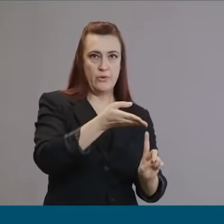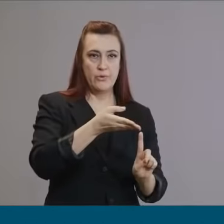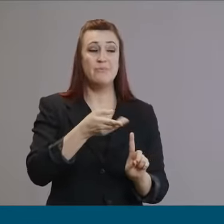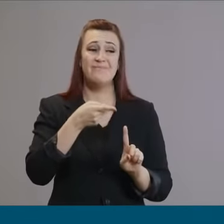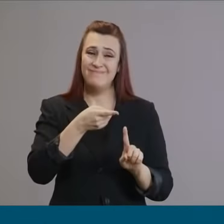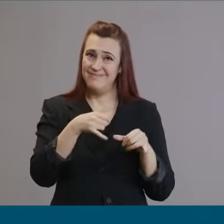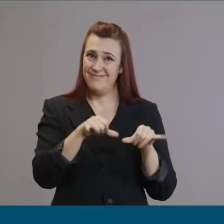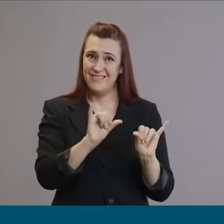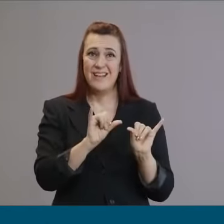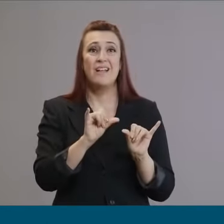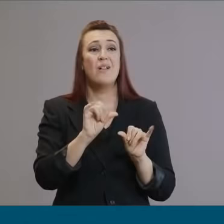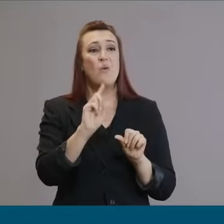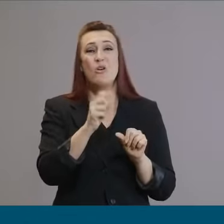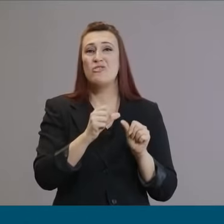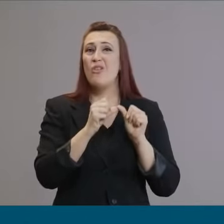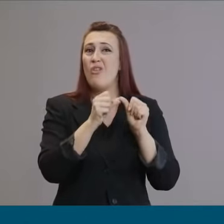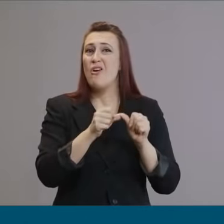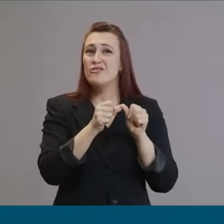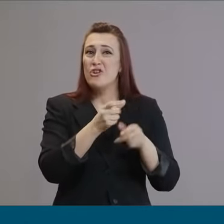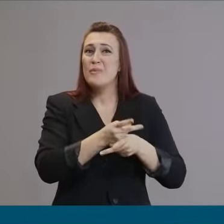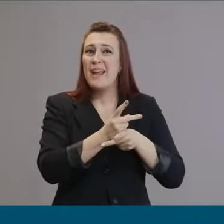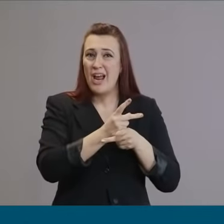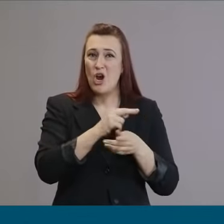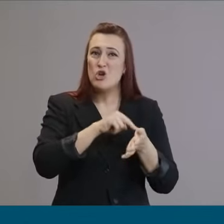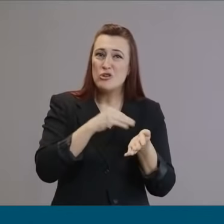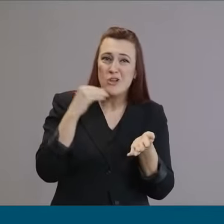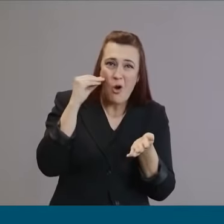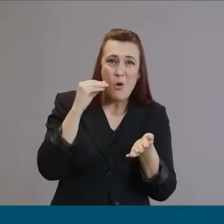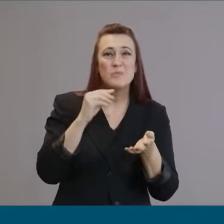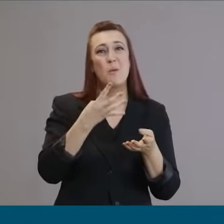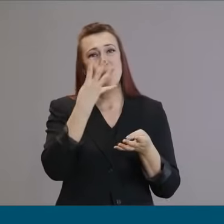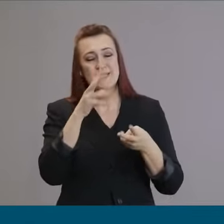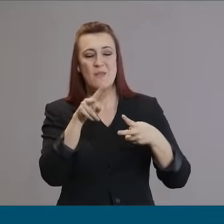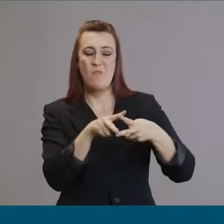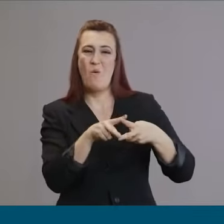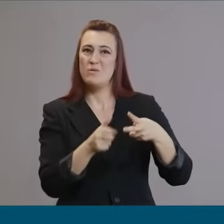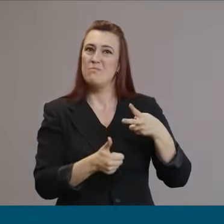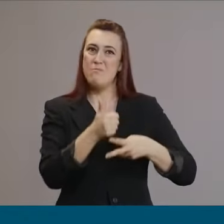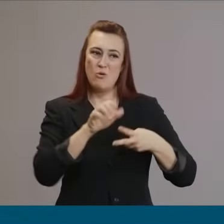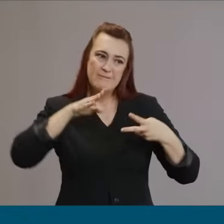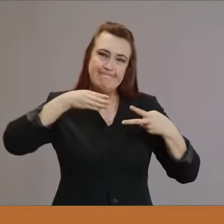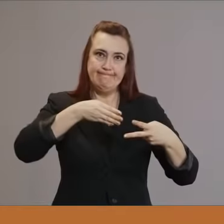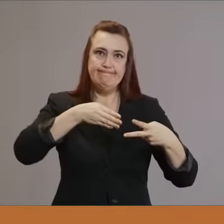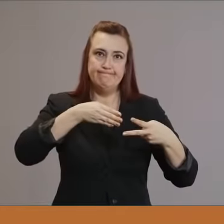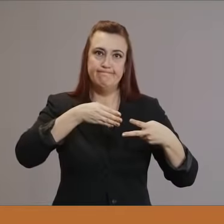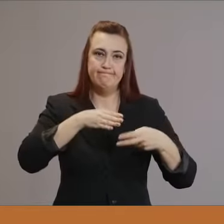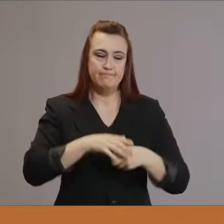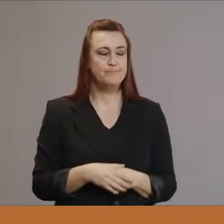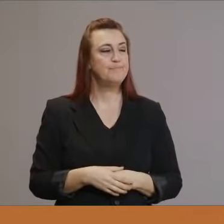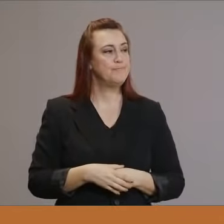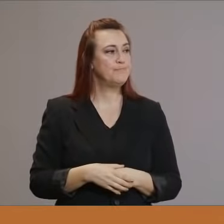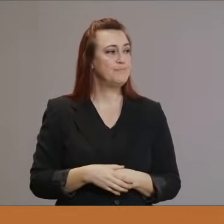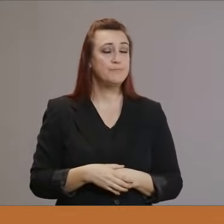FACILITIES, OUR LONG-TERM CARE, AND OUR PRISONS. AND WITH THAT, WE WILL OPEN IT UP FOR SOME QUESTIONS.